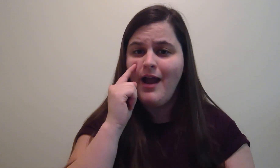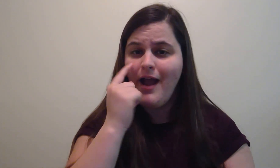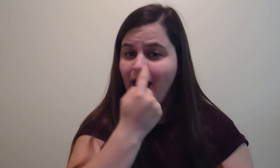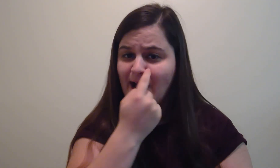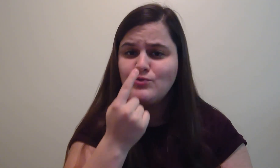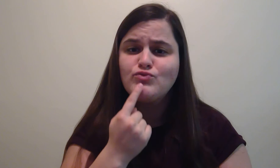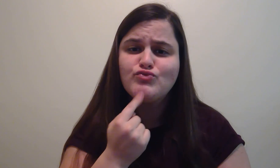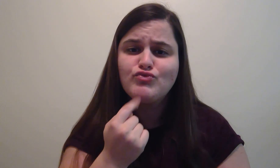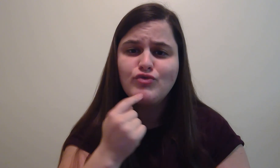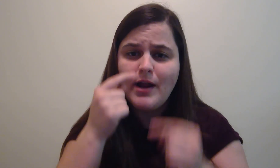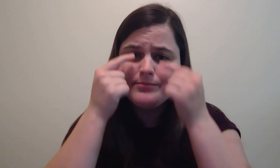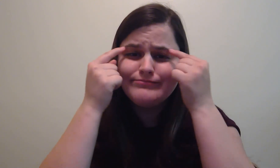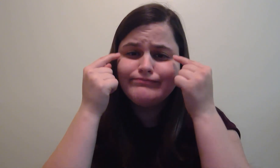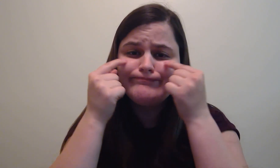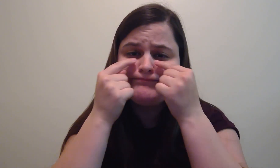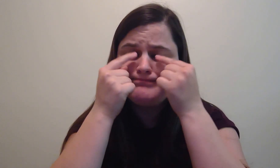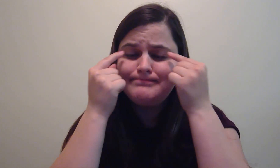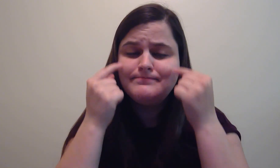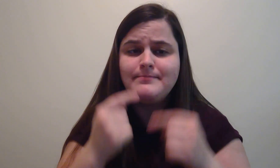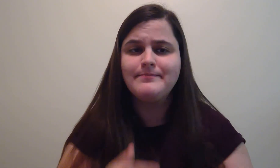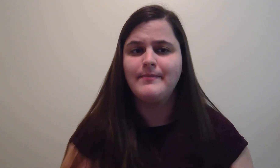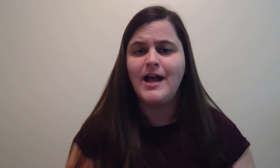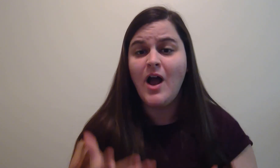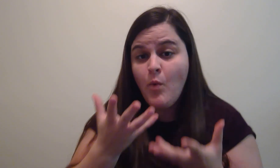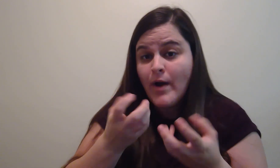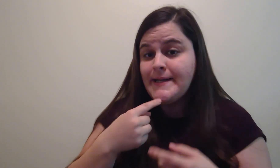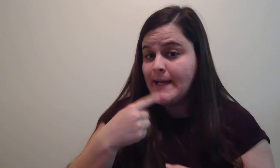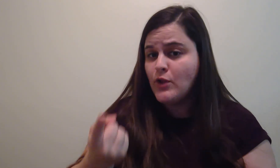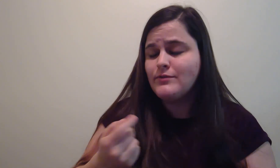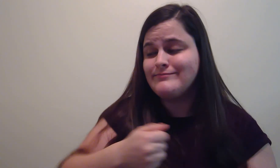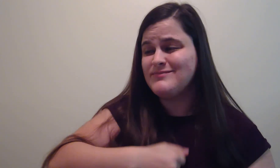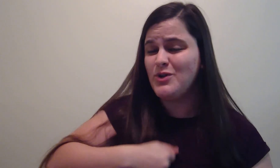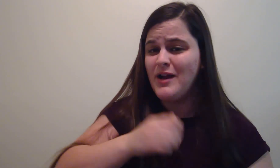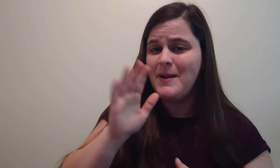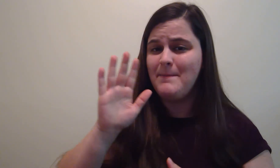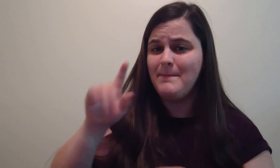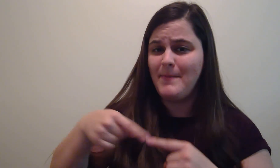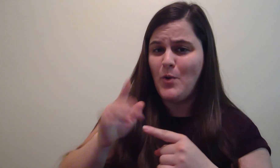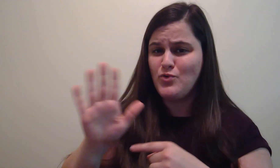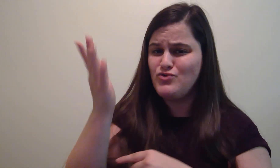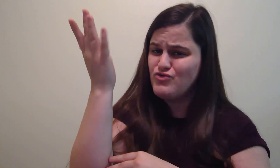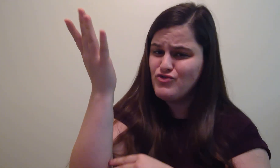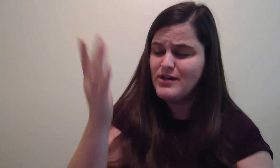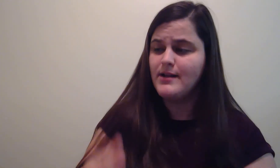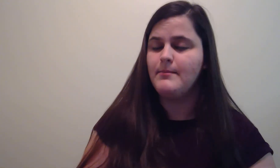about how her eyes are red around the edges. I wanted to tell her, man, I'm sorry about your sycamore tree,